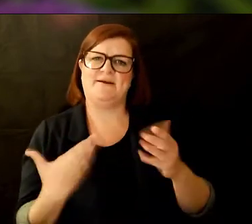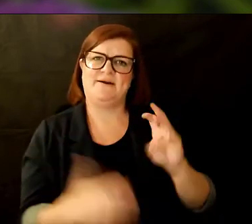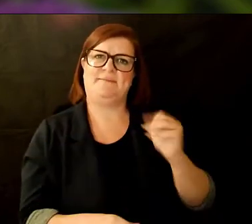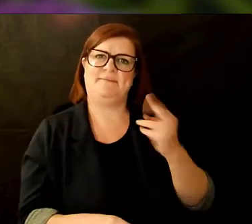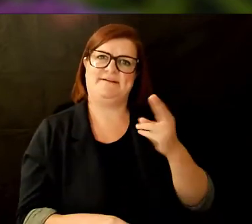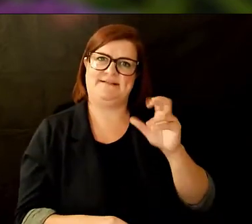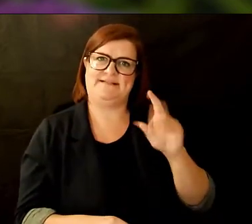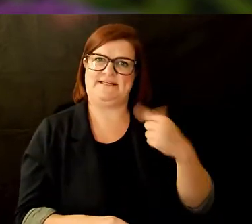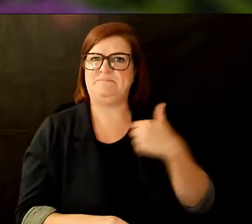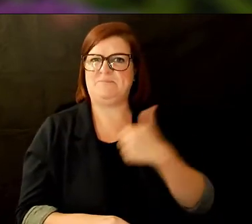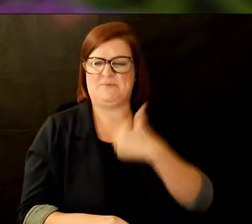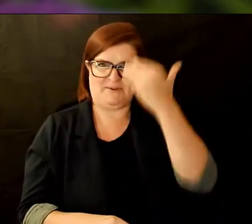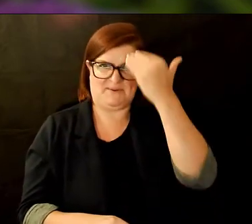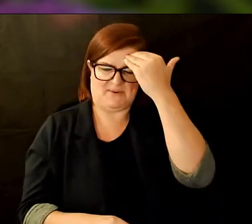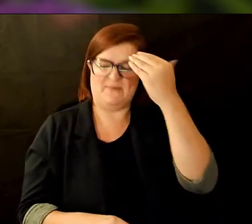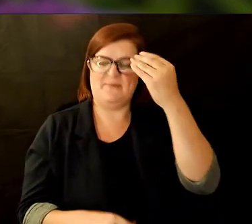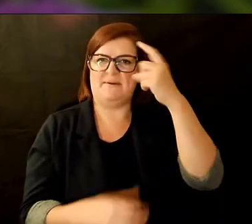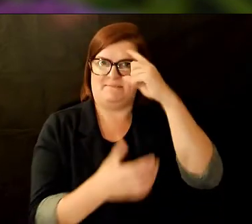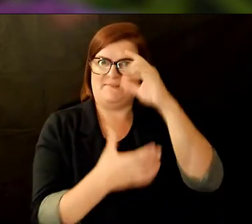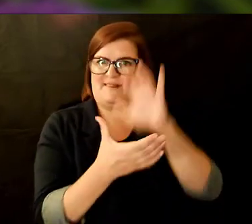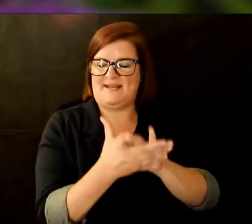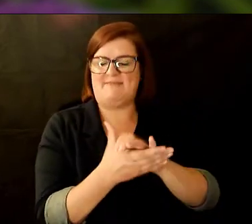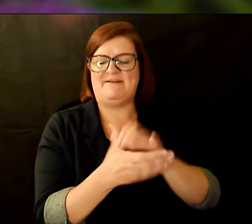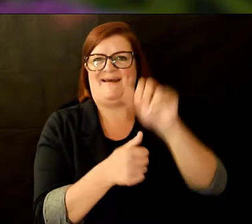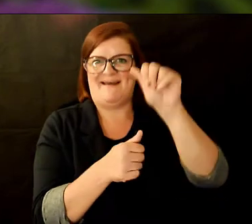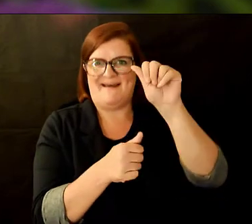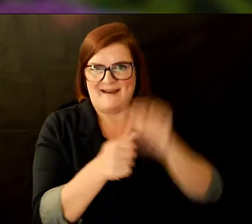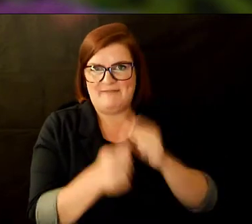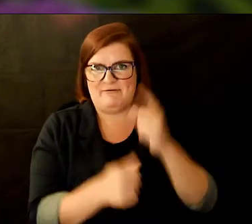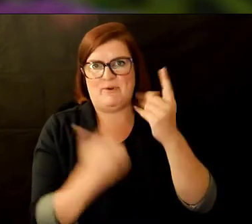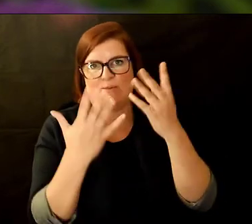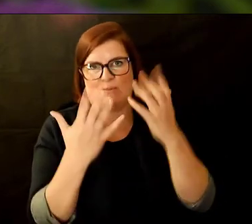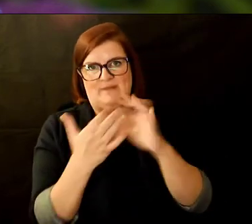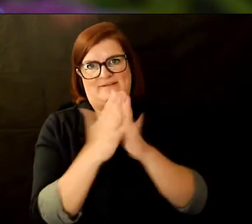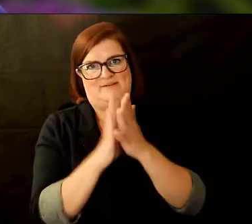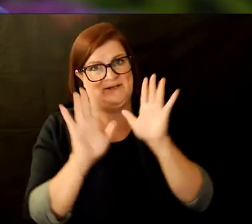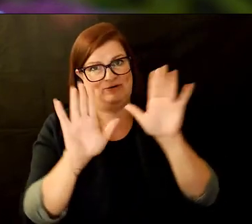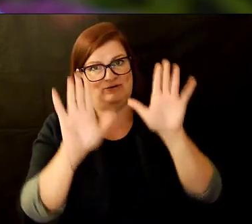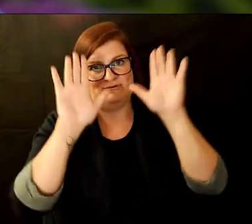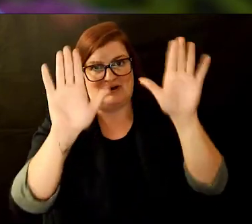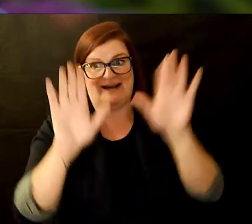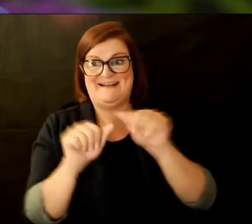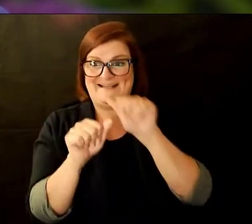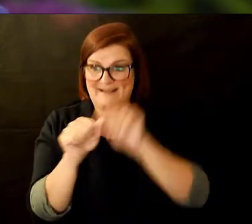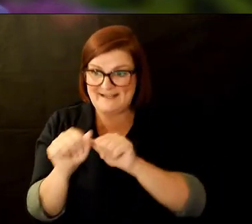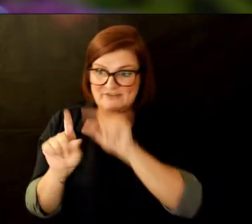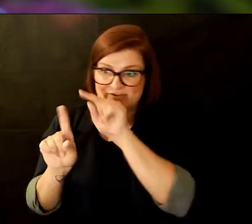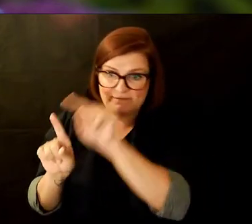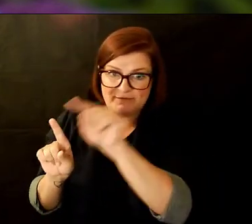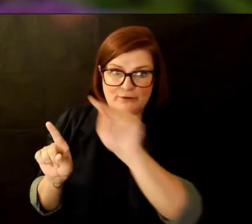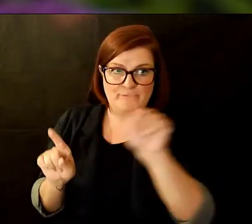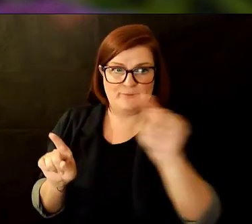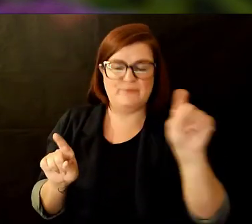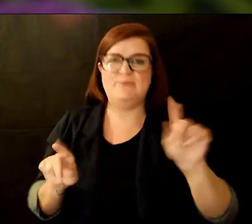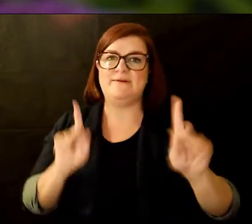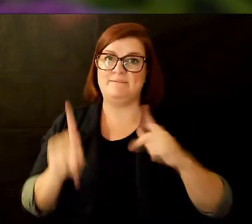we know and believe that everyone wants to be great. That each one of you and the people we serve